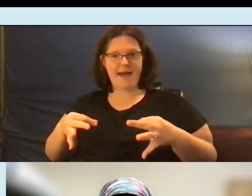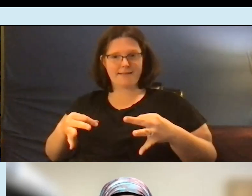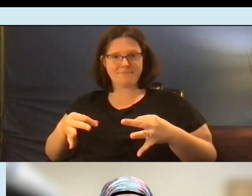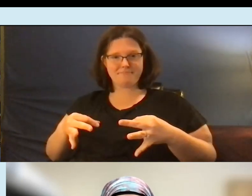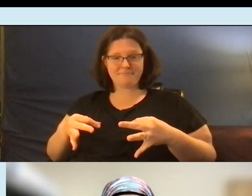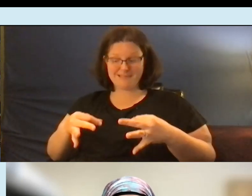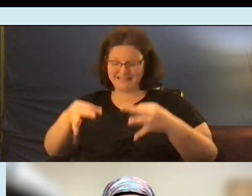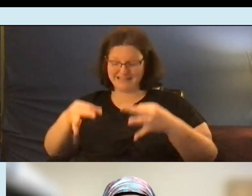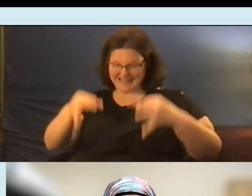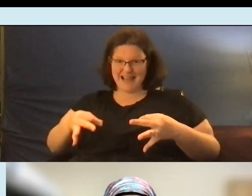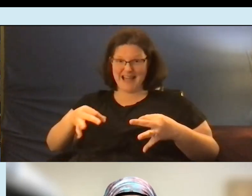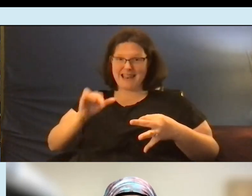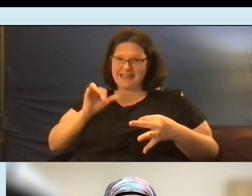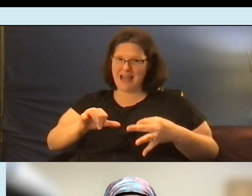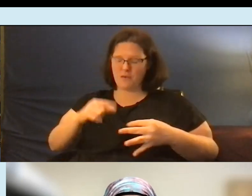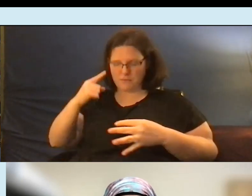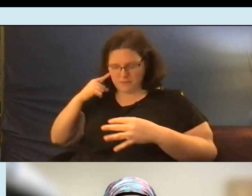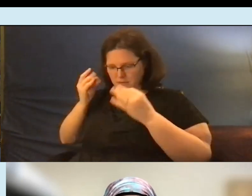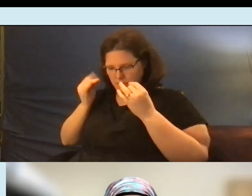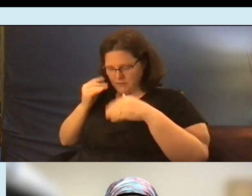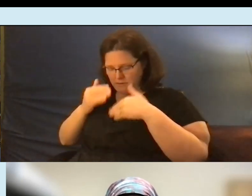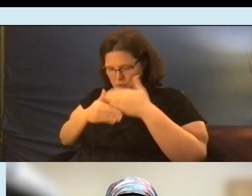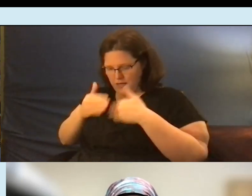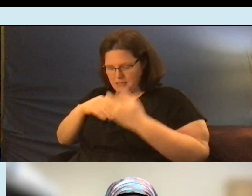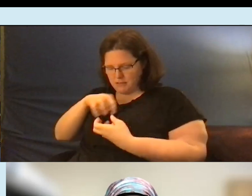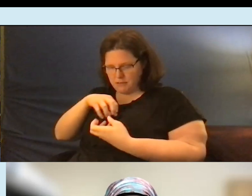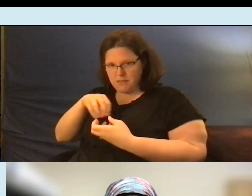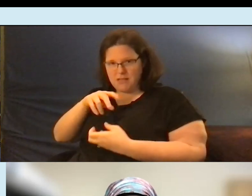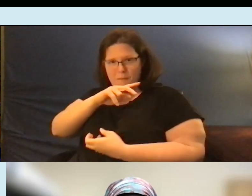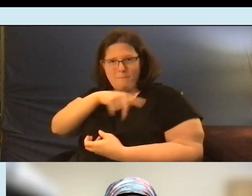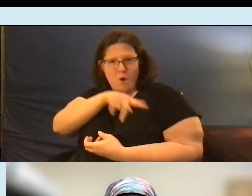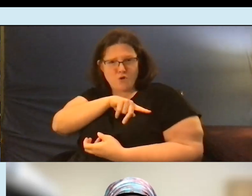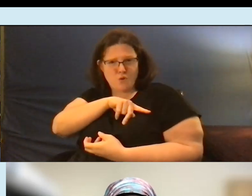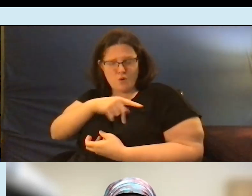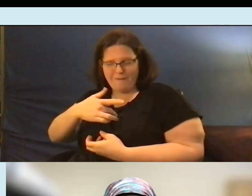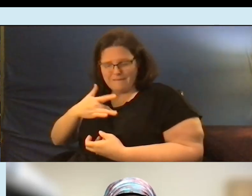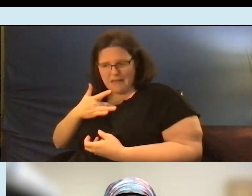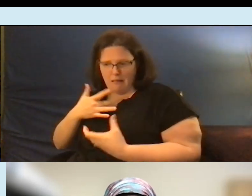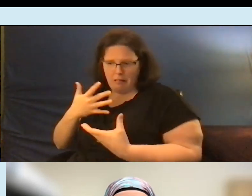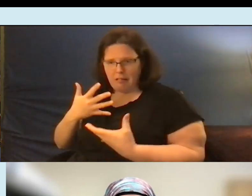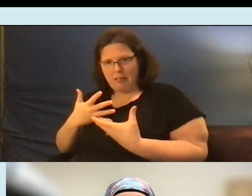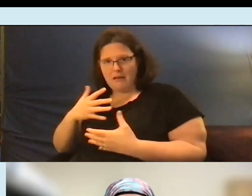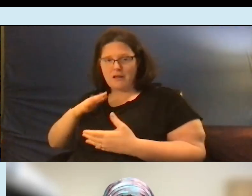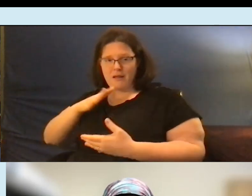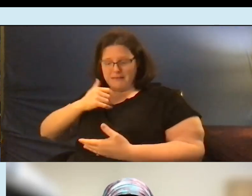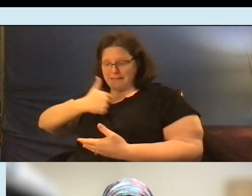itself was a whole process in that, you know it's very personal to share your your therapeutic uh